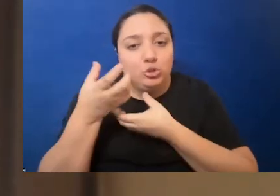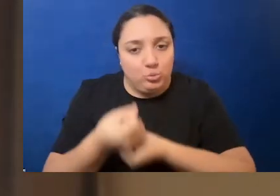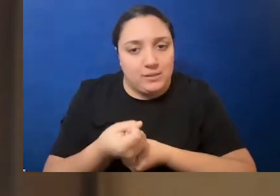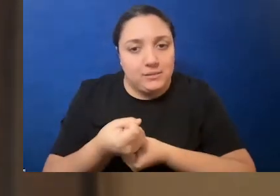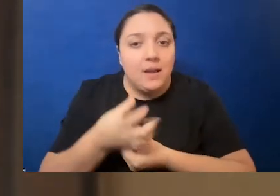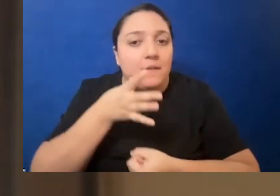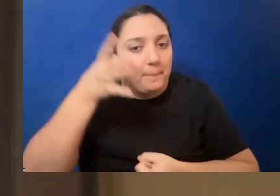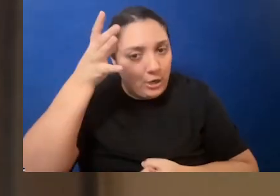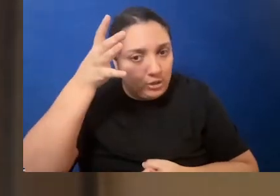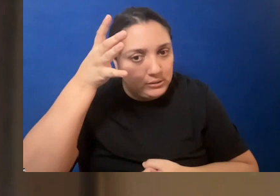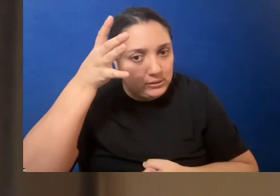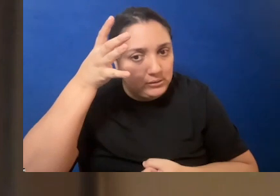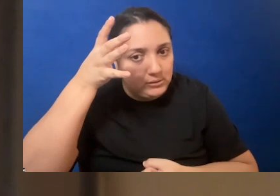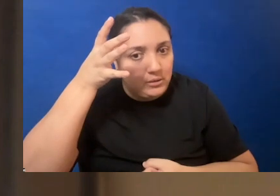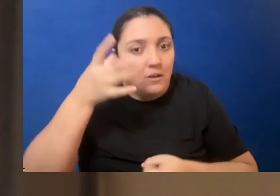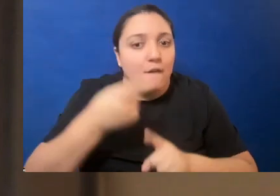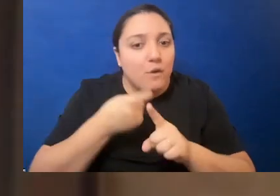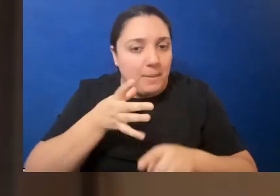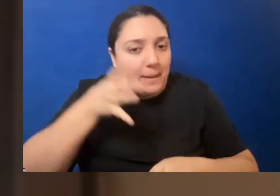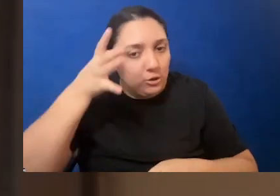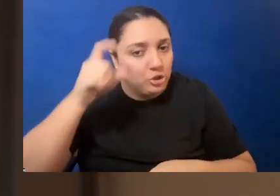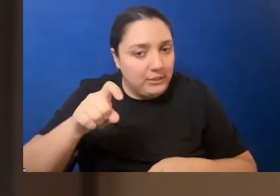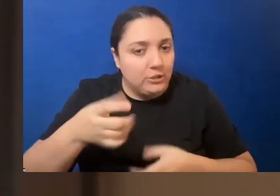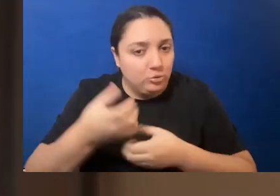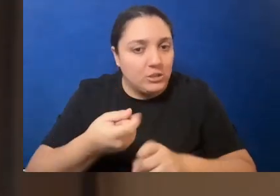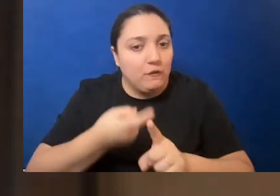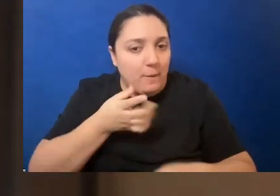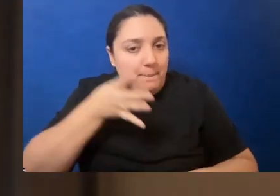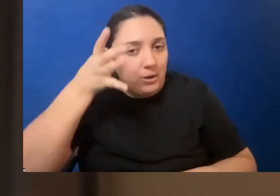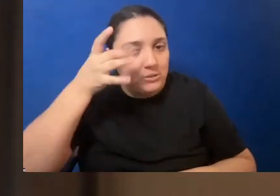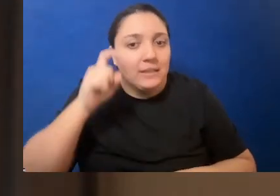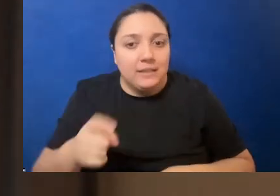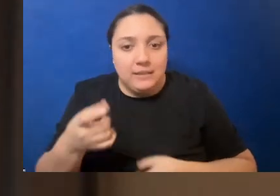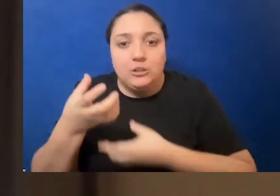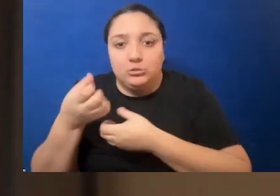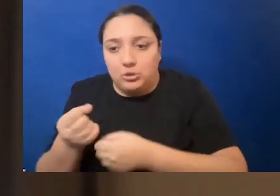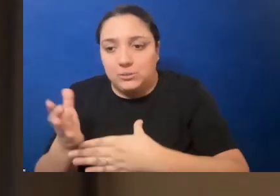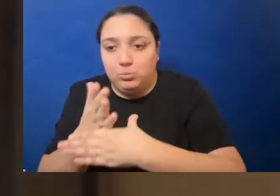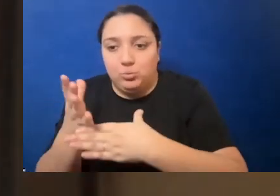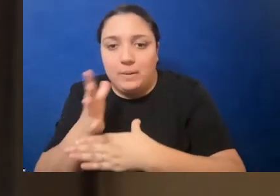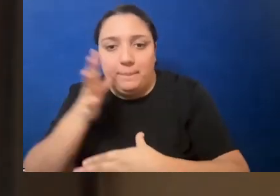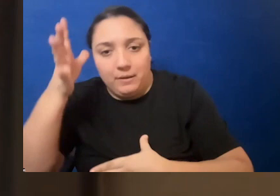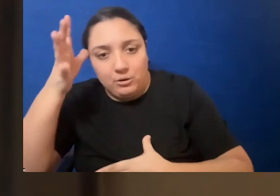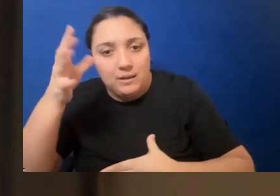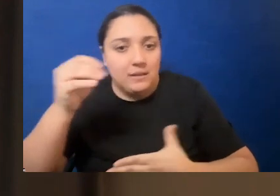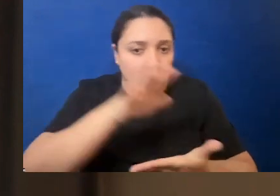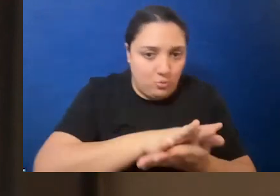BUT TOUGH GAIN THE TRUST OF THE PARENTS. THERE HAS TO BE A GOOD SOLID LEVEL OF TRUST BETWEEN THE